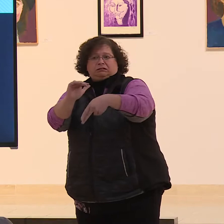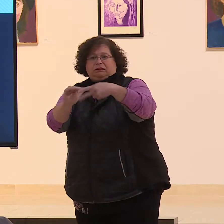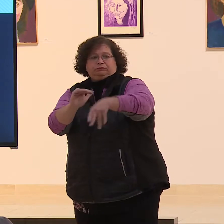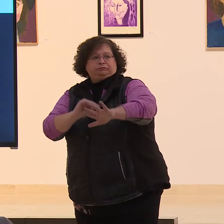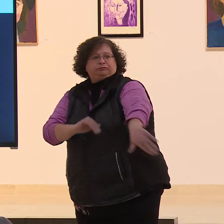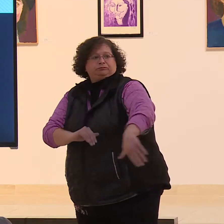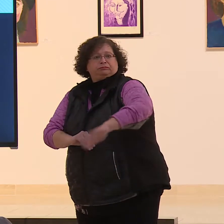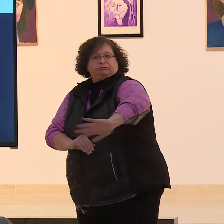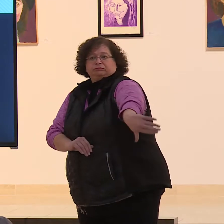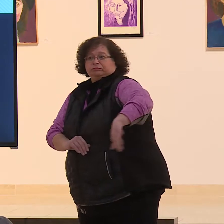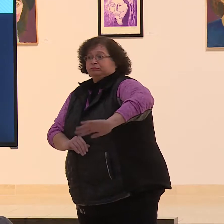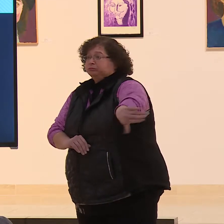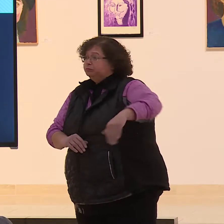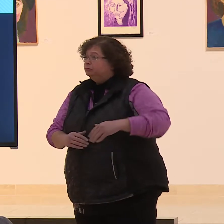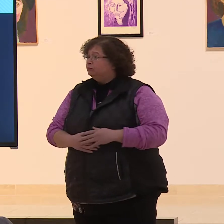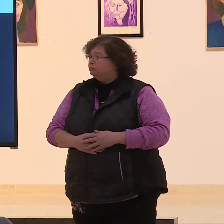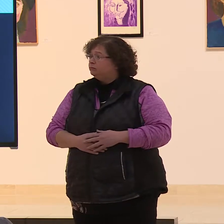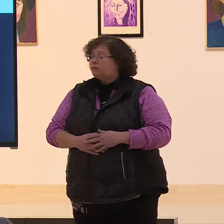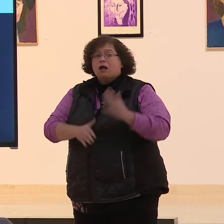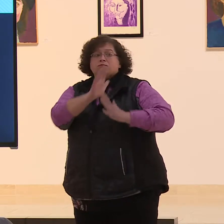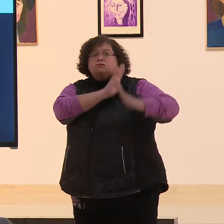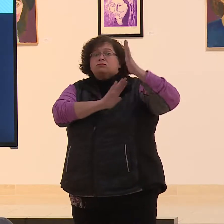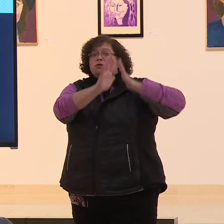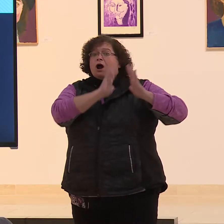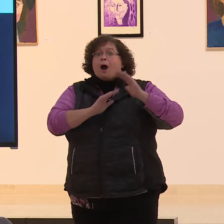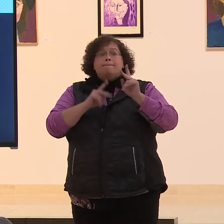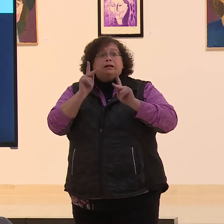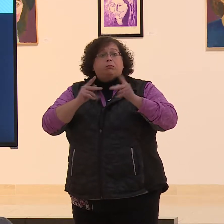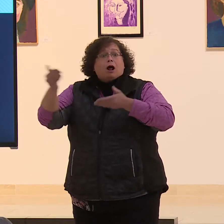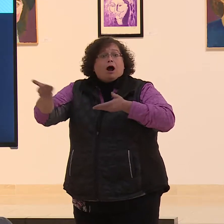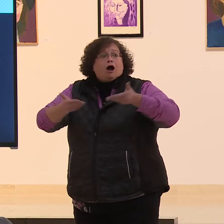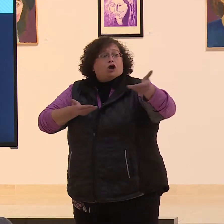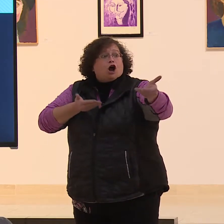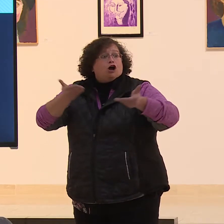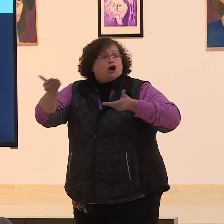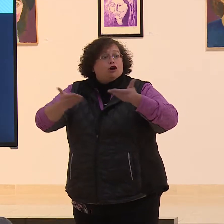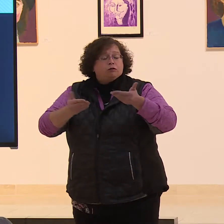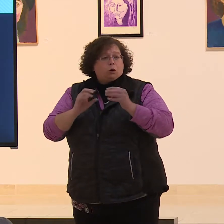whether it was budget cuts or other neglect.